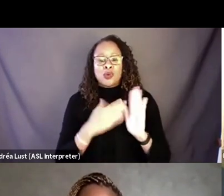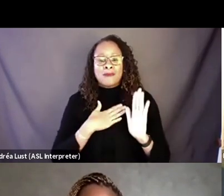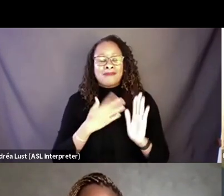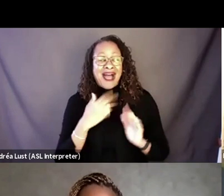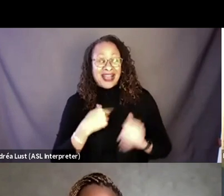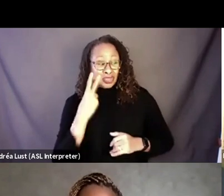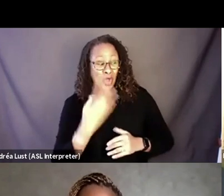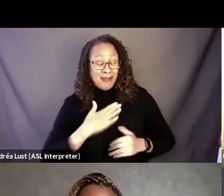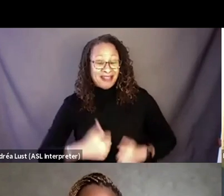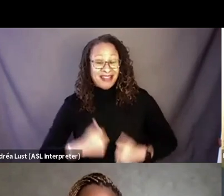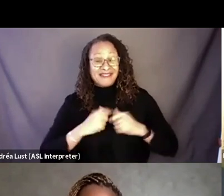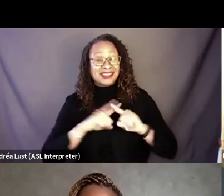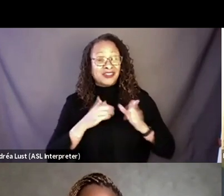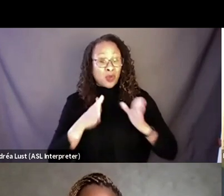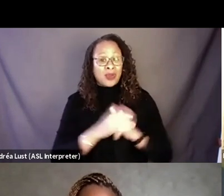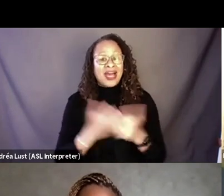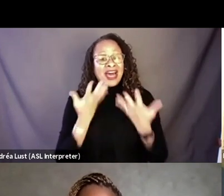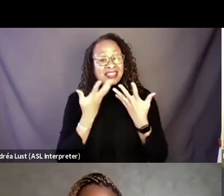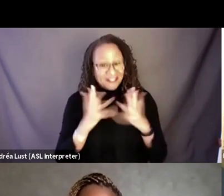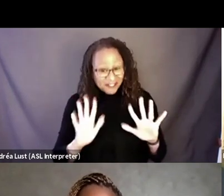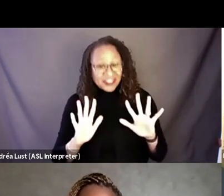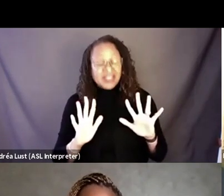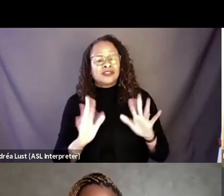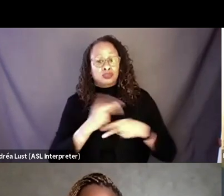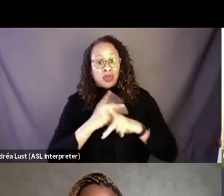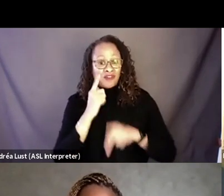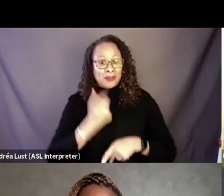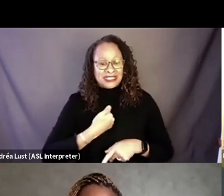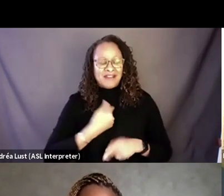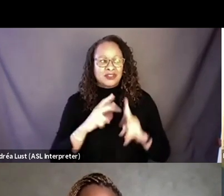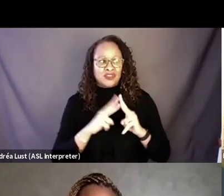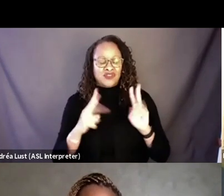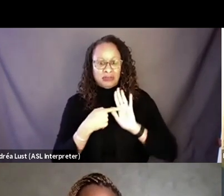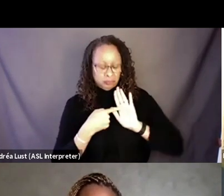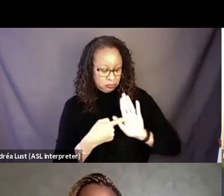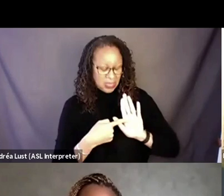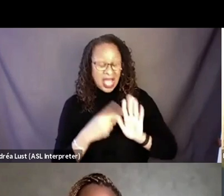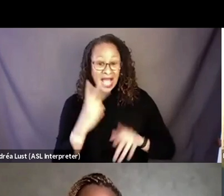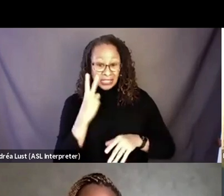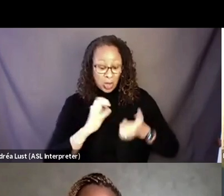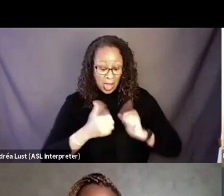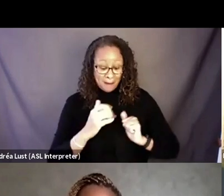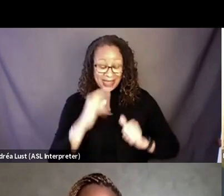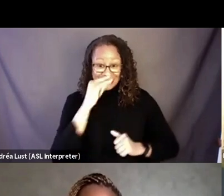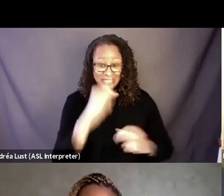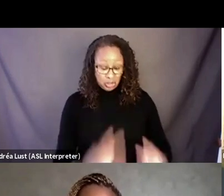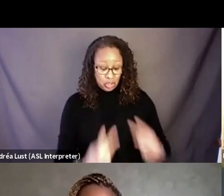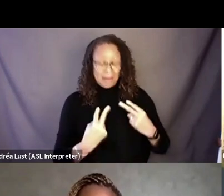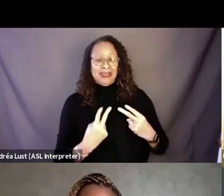the finished product for me was very revealing. I saw how my kids see me and I was very heartbroken